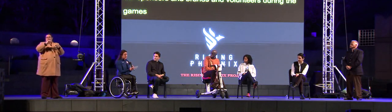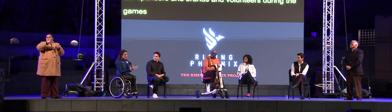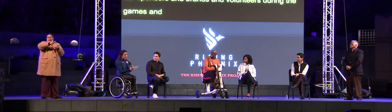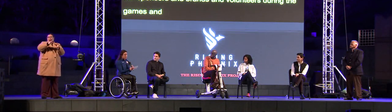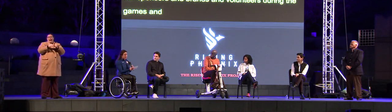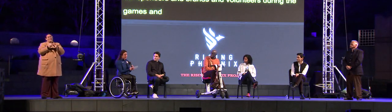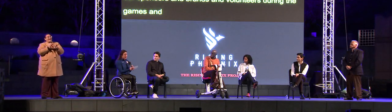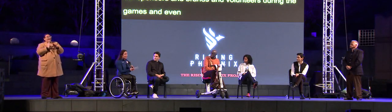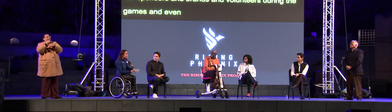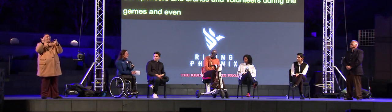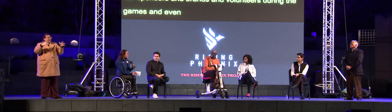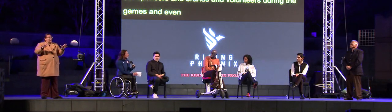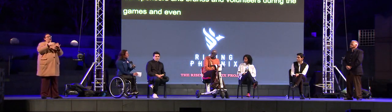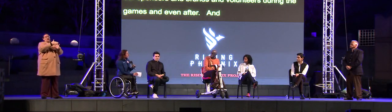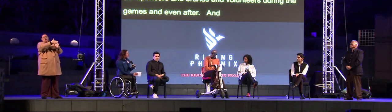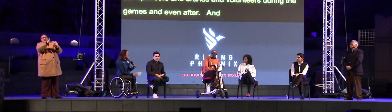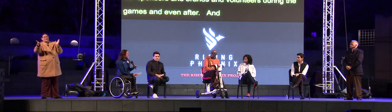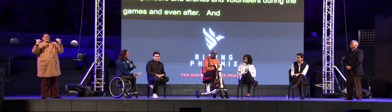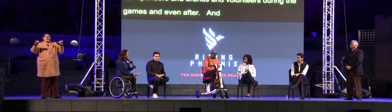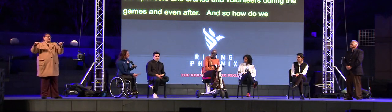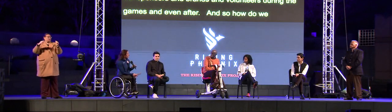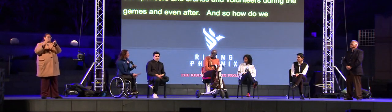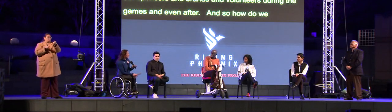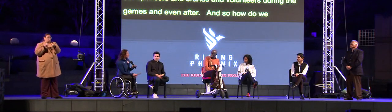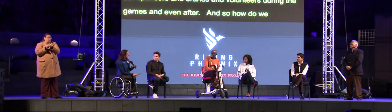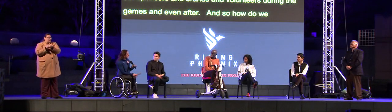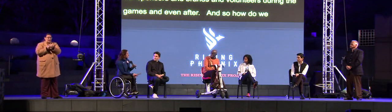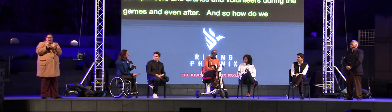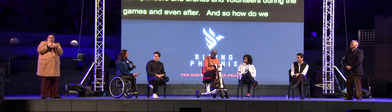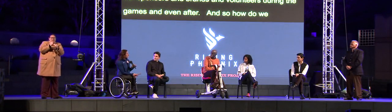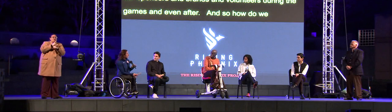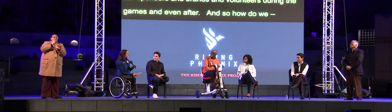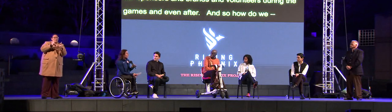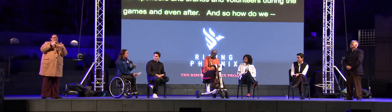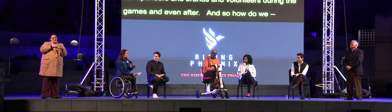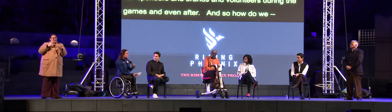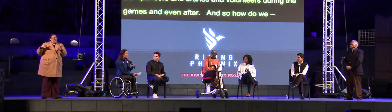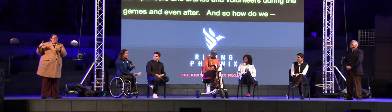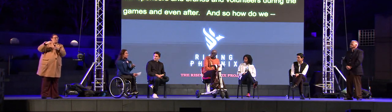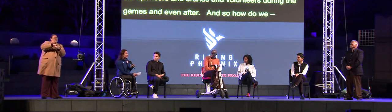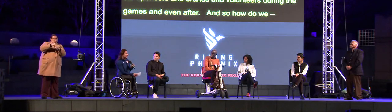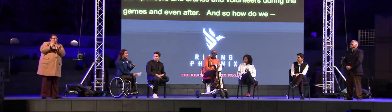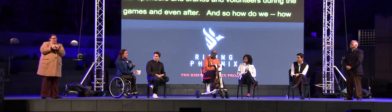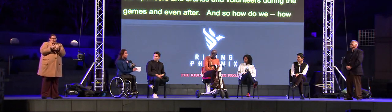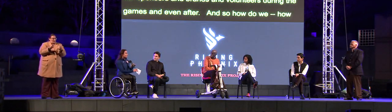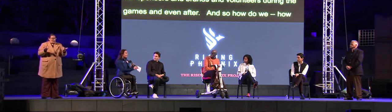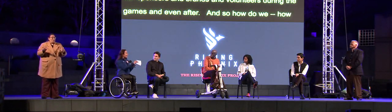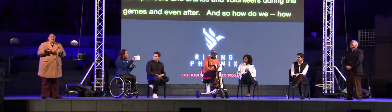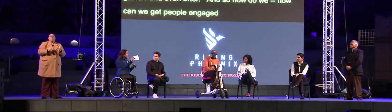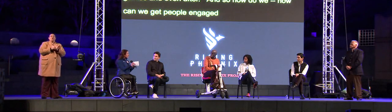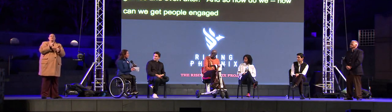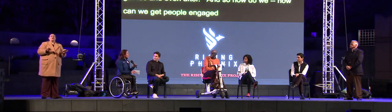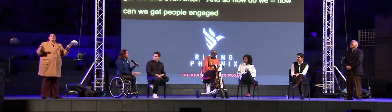And so how can we get people engaged? And most importantly for after the games,